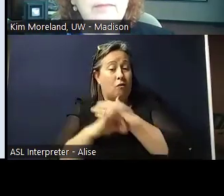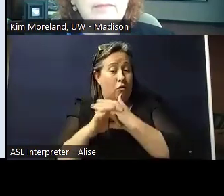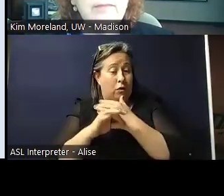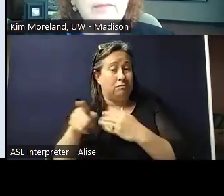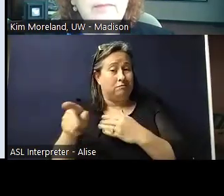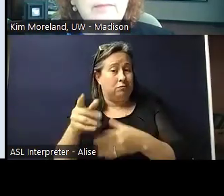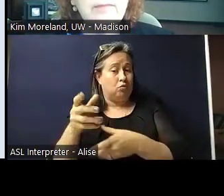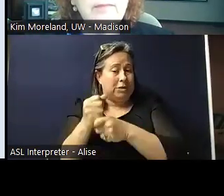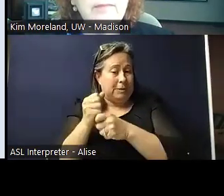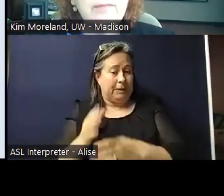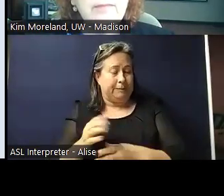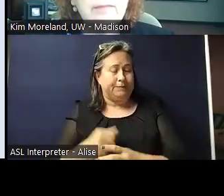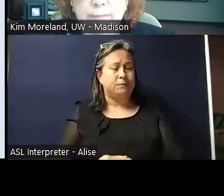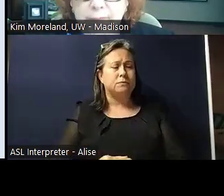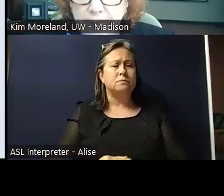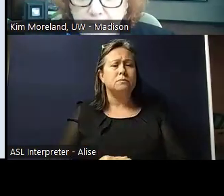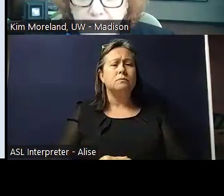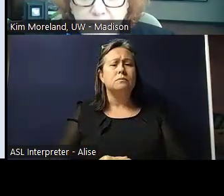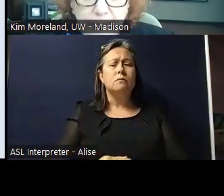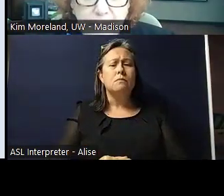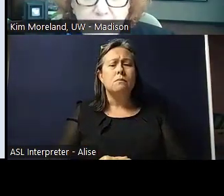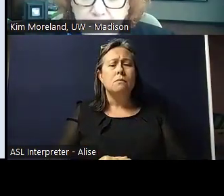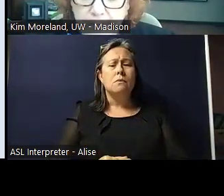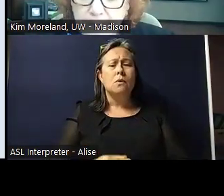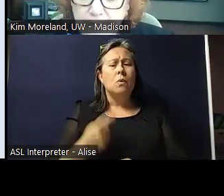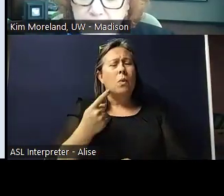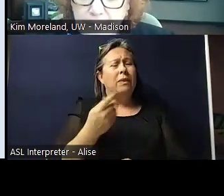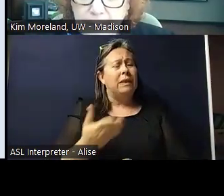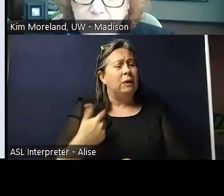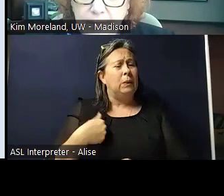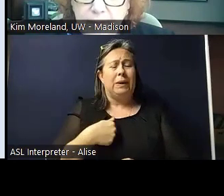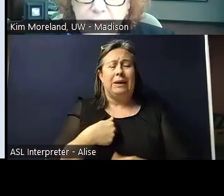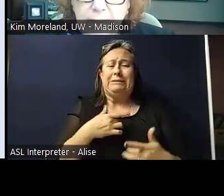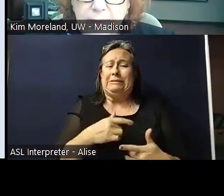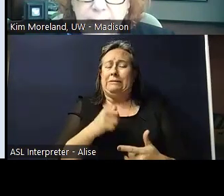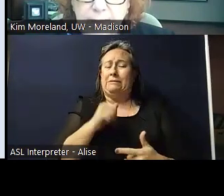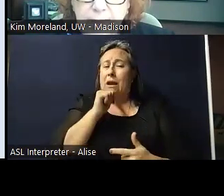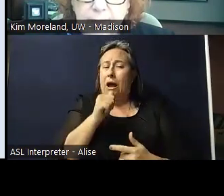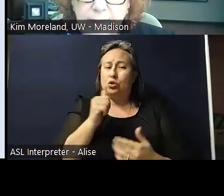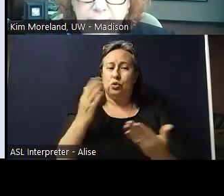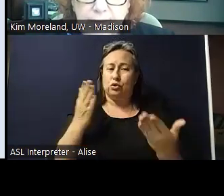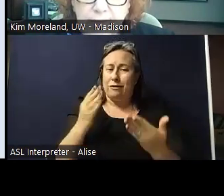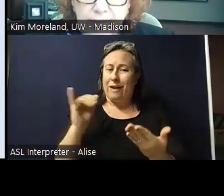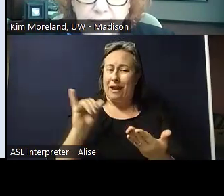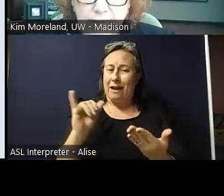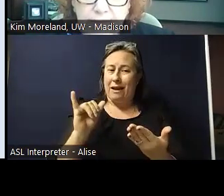One thing at Penn, we try not to serve as a reviewing body